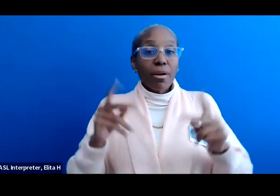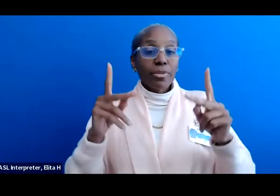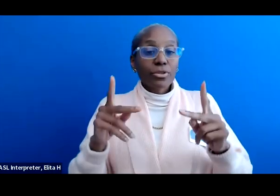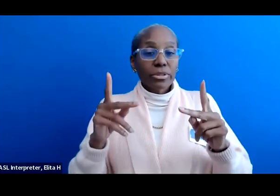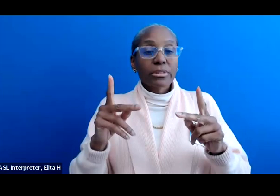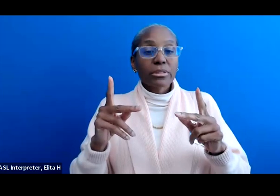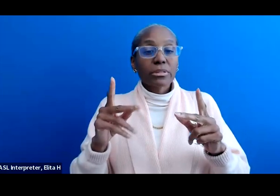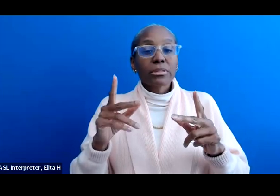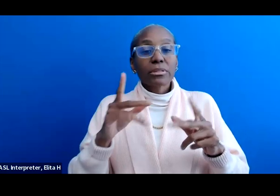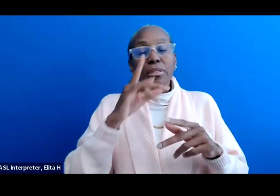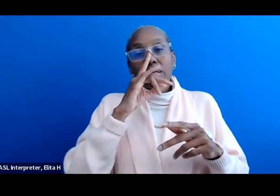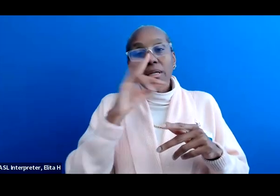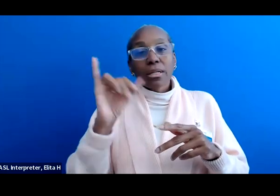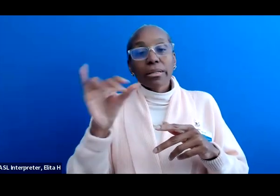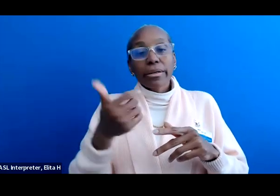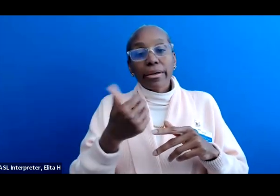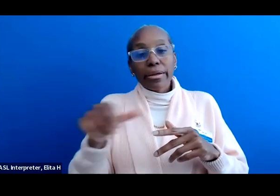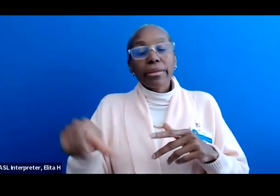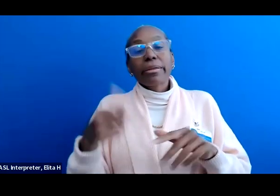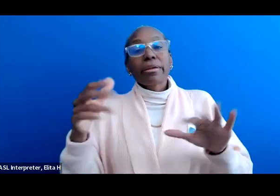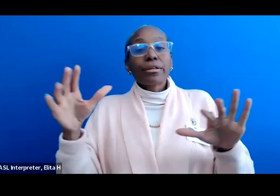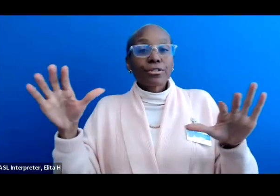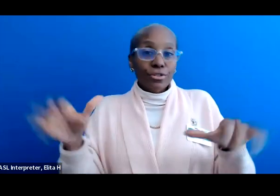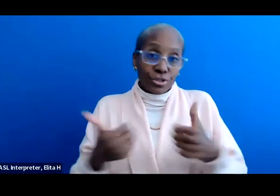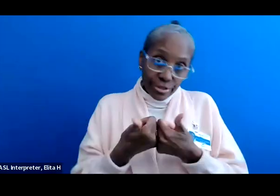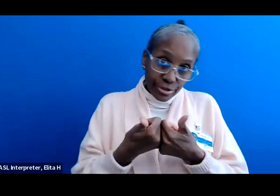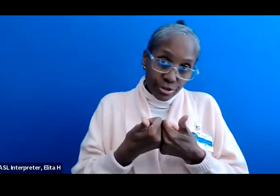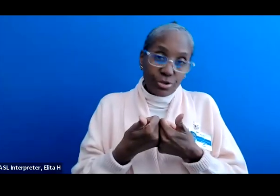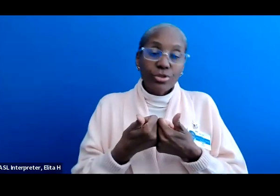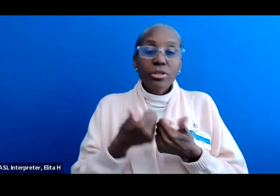Now, much like anything, it is a challenge, and you might call